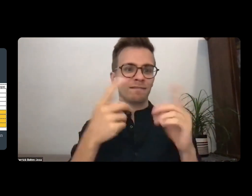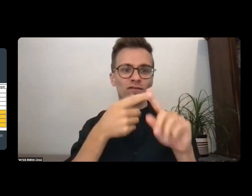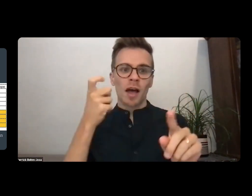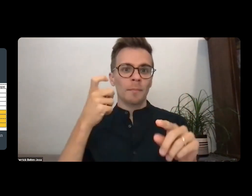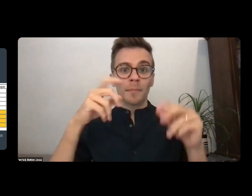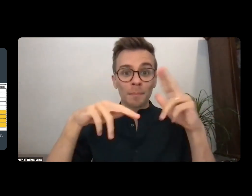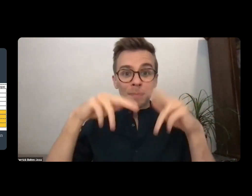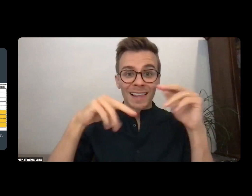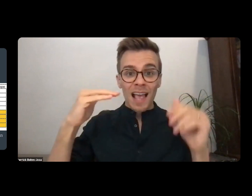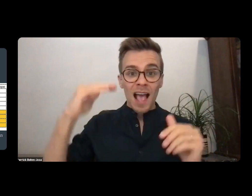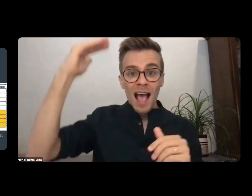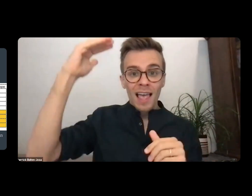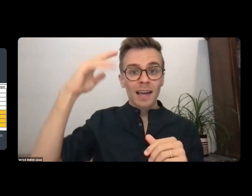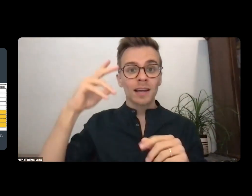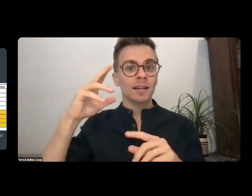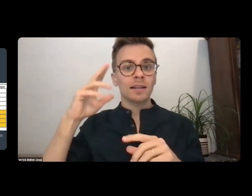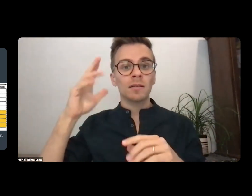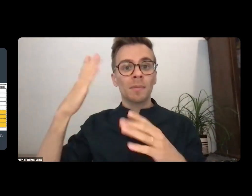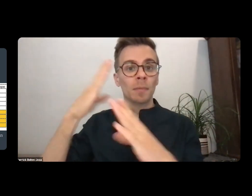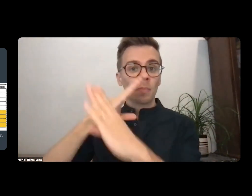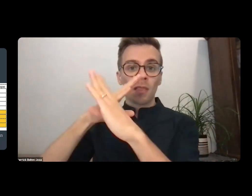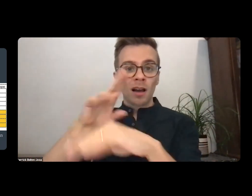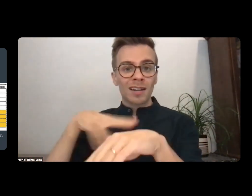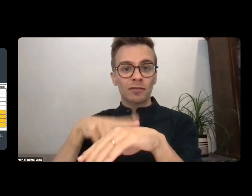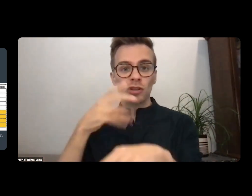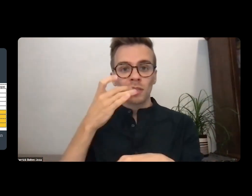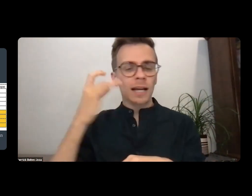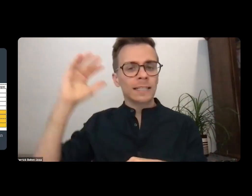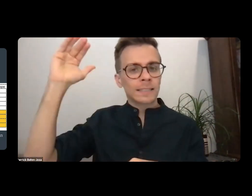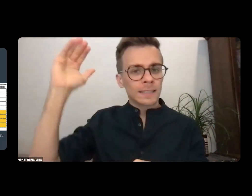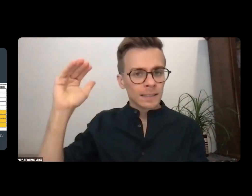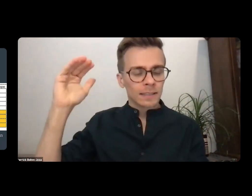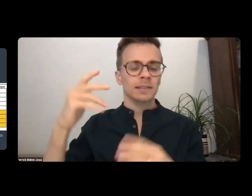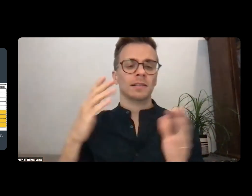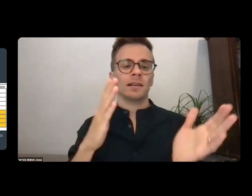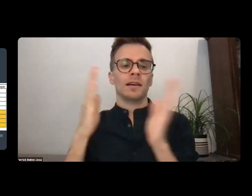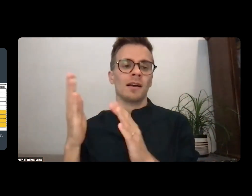Full Scope means everything from building height, whether it's blocking natural light